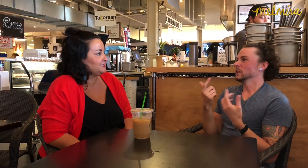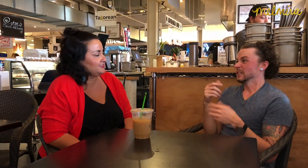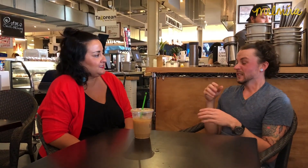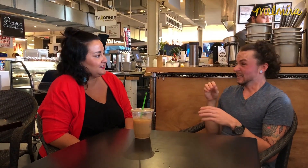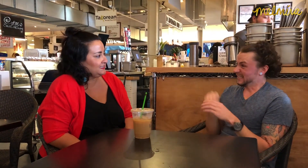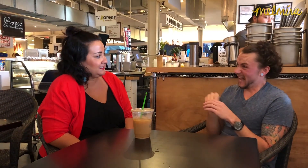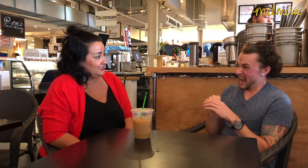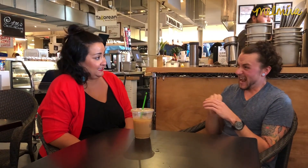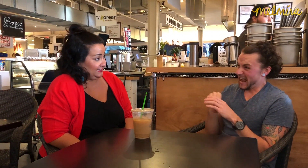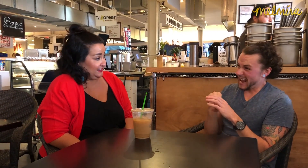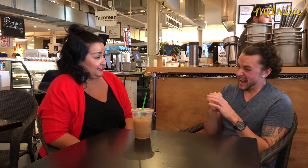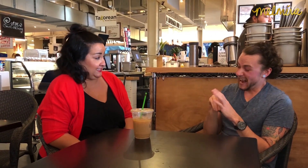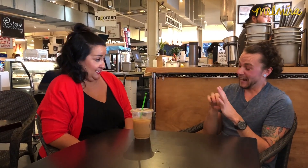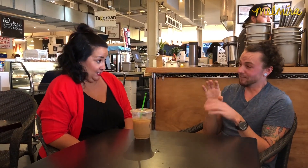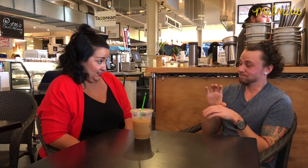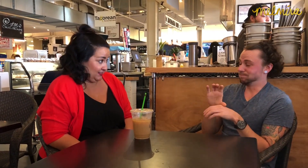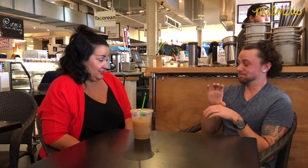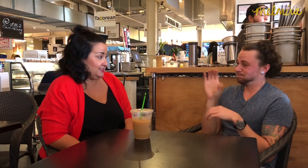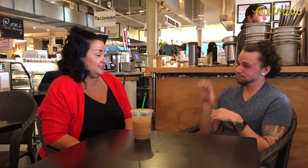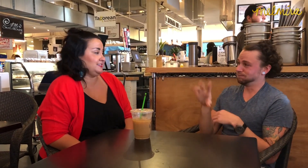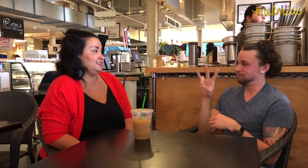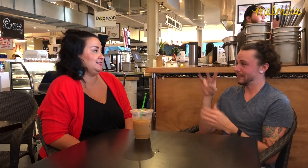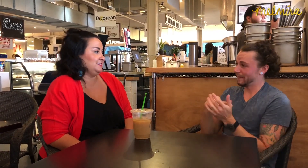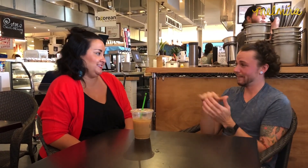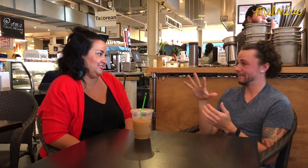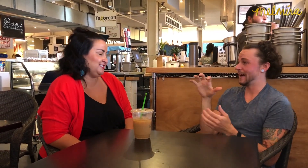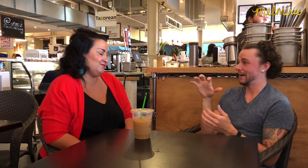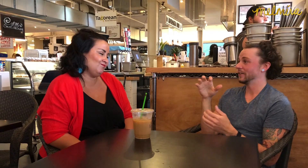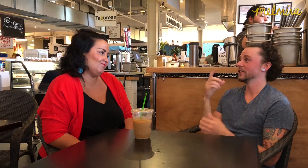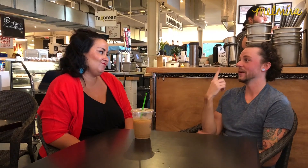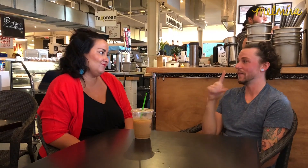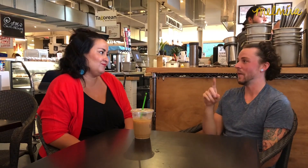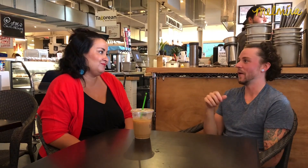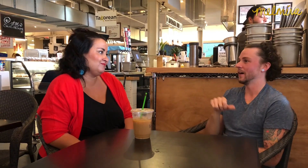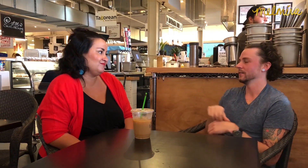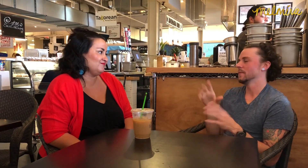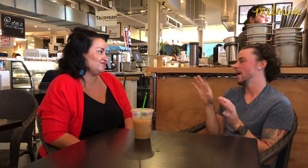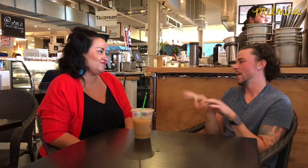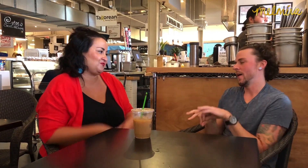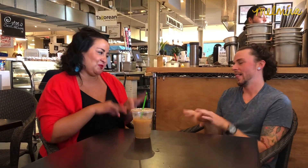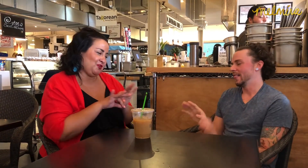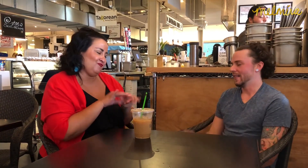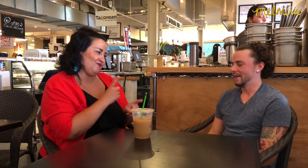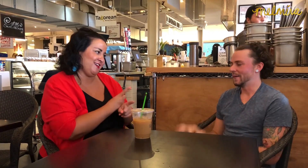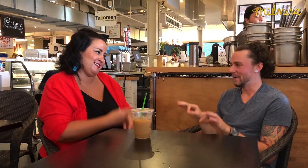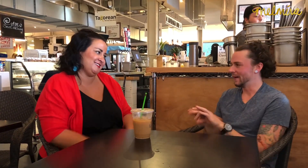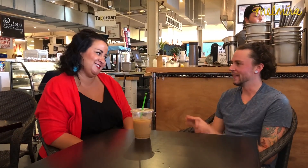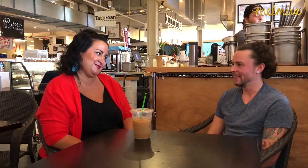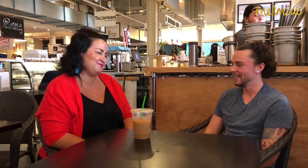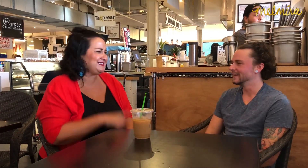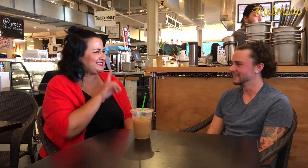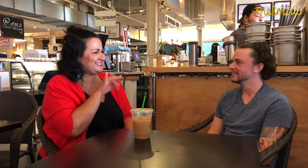So I stashed away money until I saved up enough, $7,500 for the operation. But worth it! Worth it, right? Worth it. Yes.